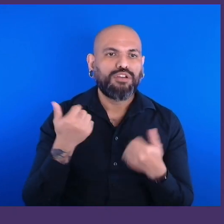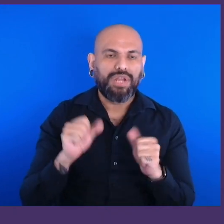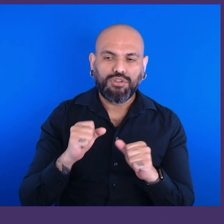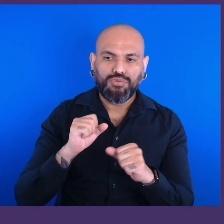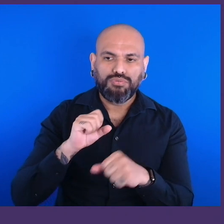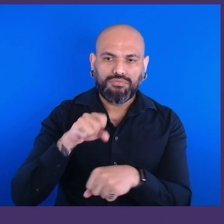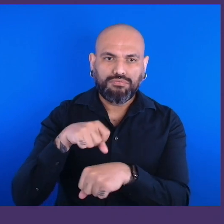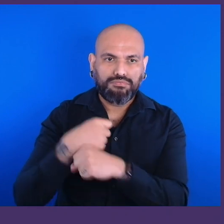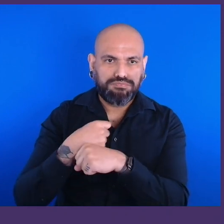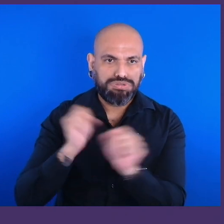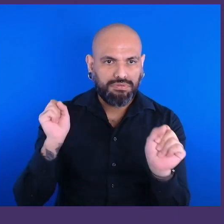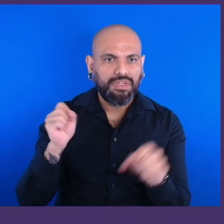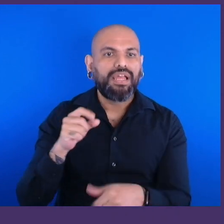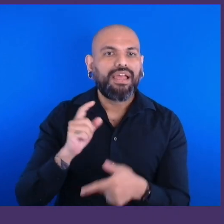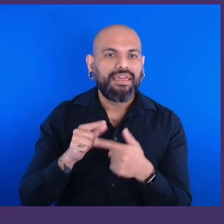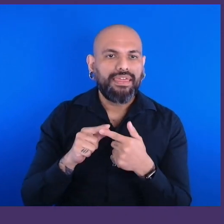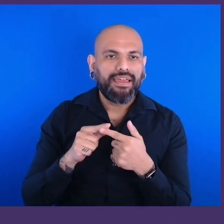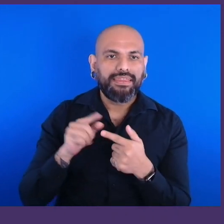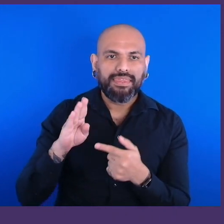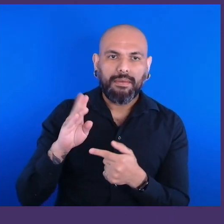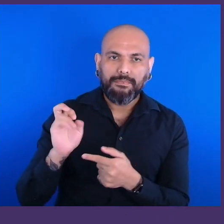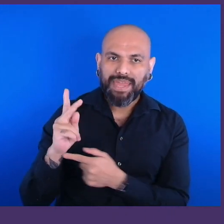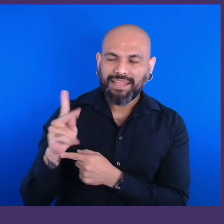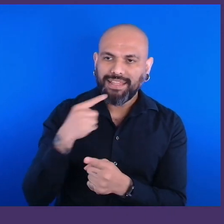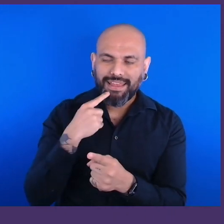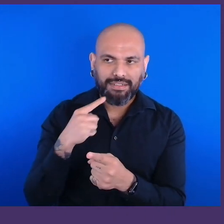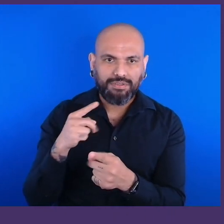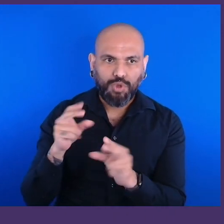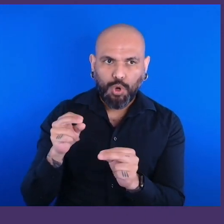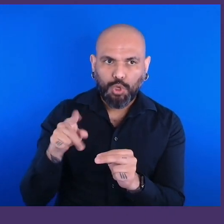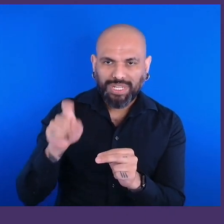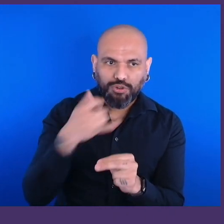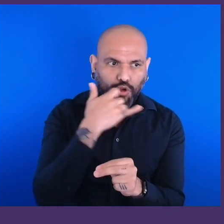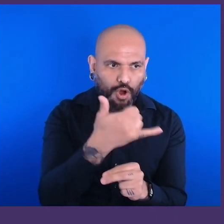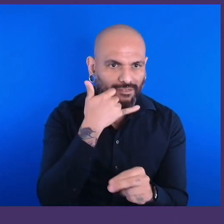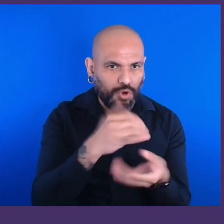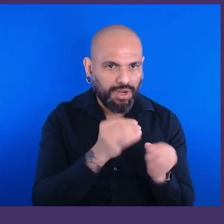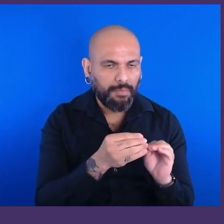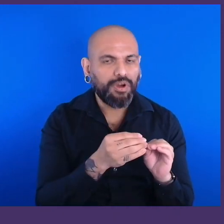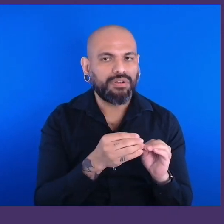I went physically, and they said, "No, no, you need to just call this number." And when I called, there was not a person.